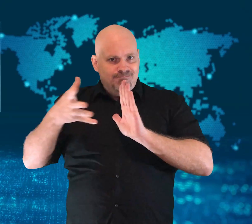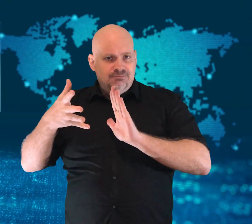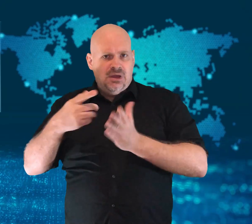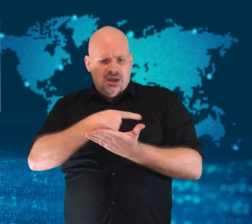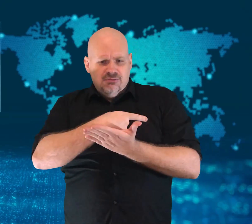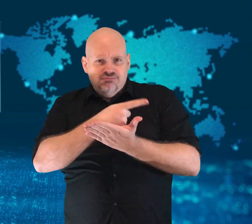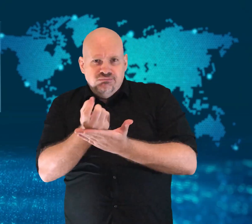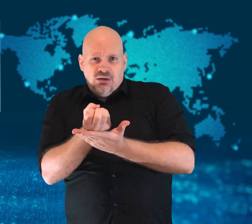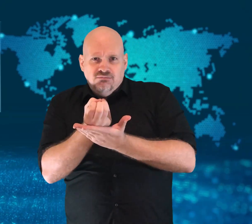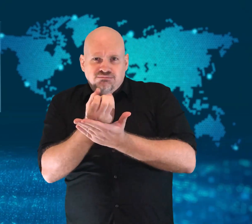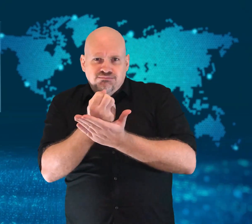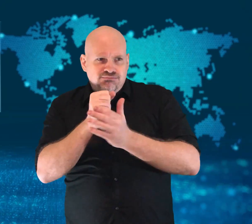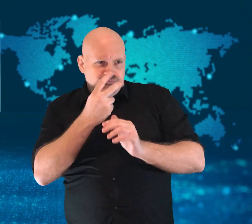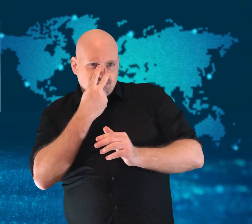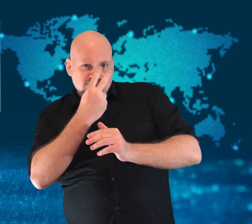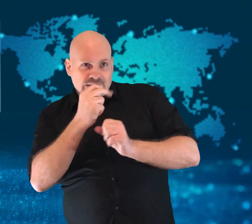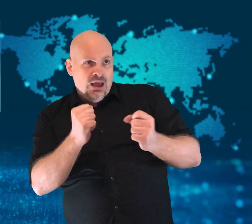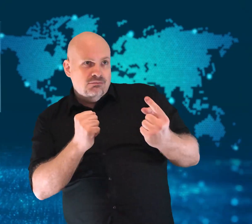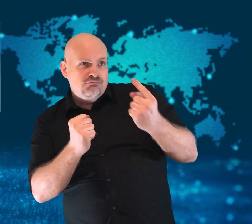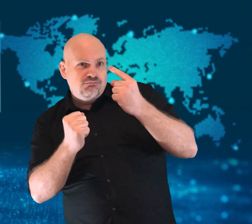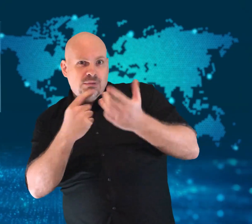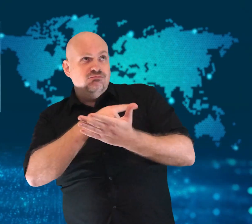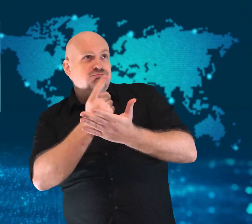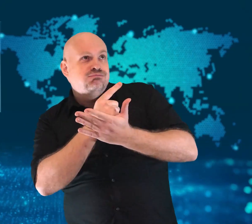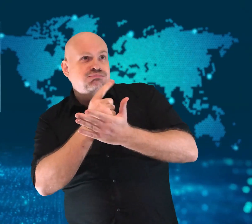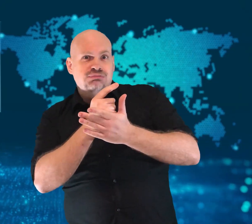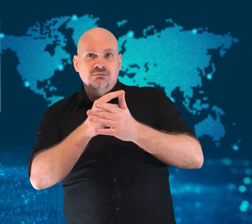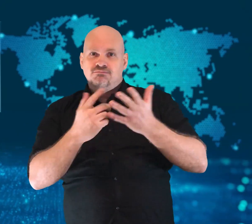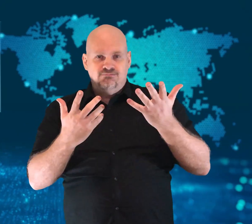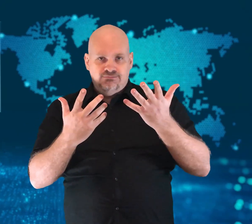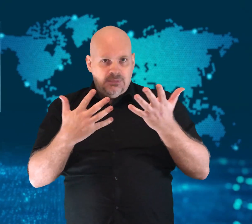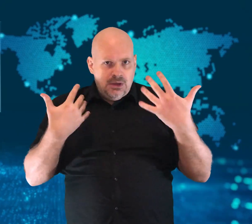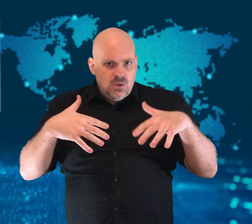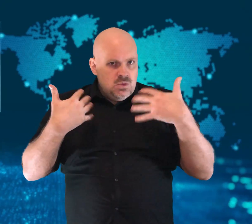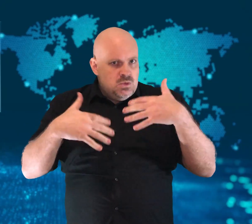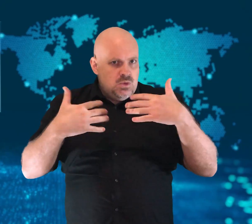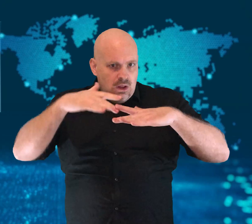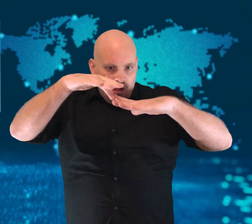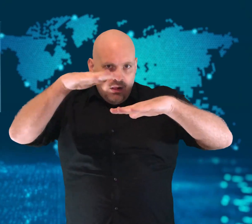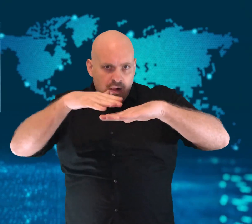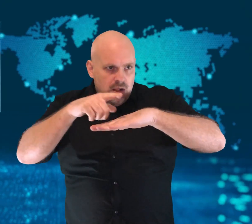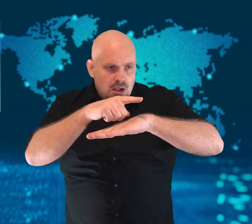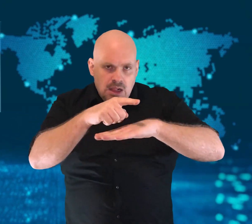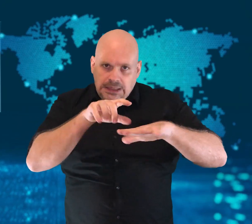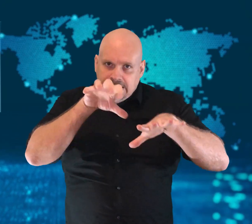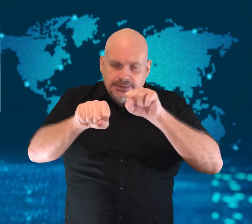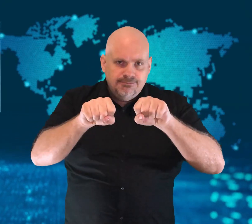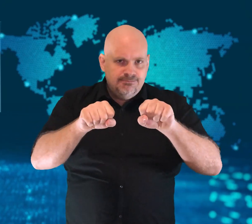trajectory, making it hard to detect and intercept.